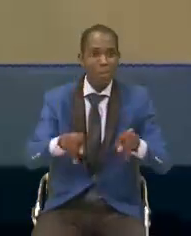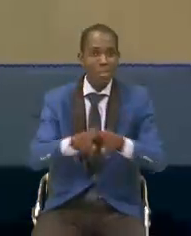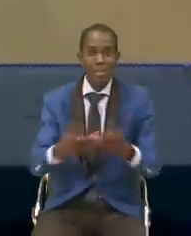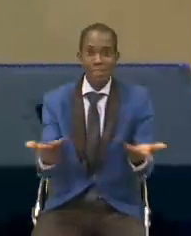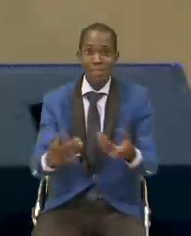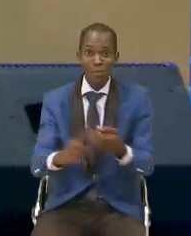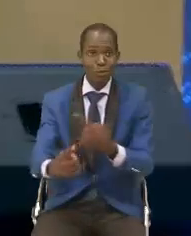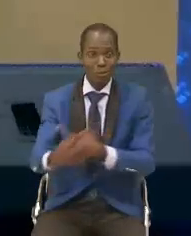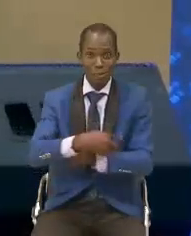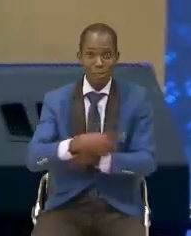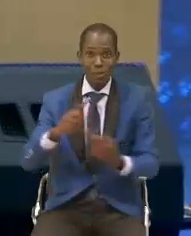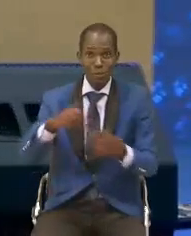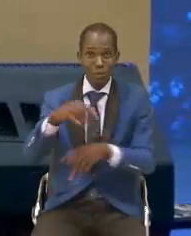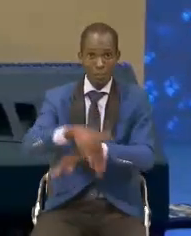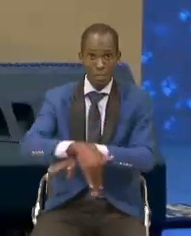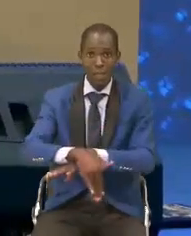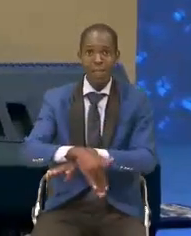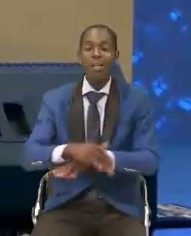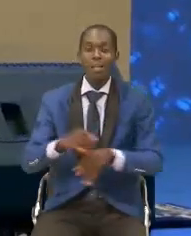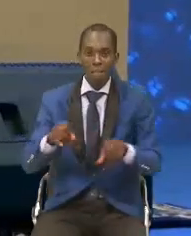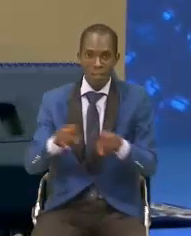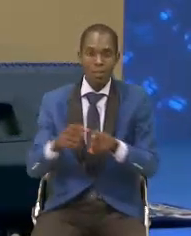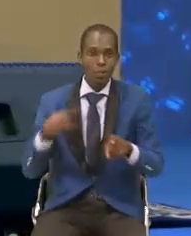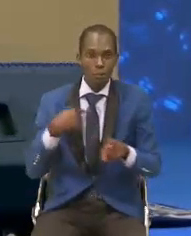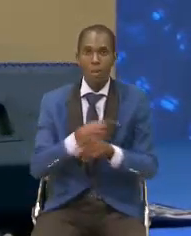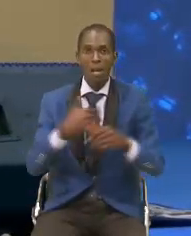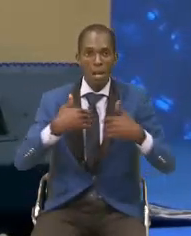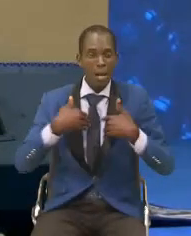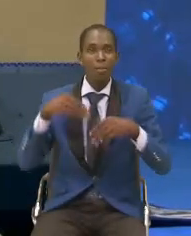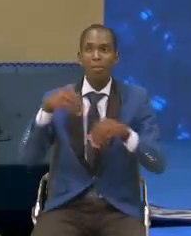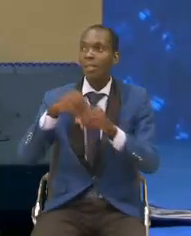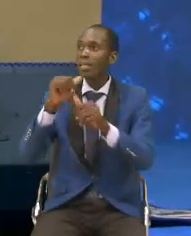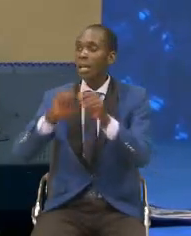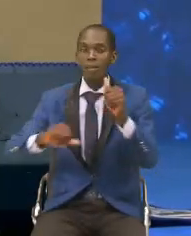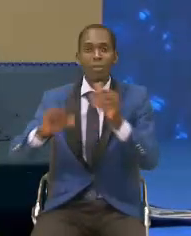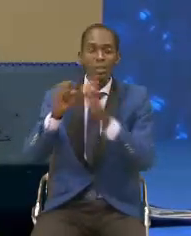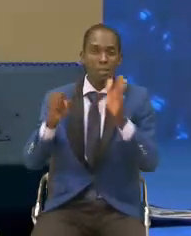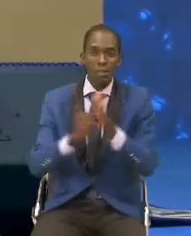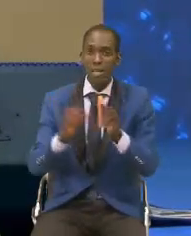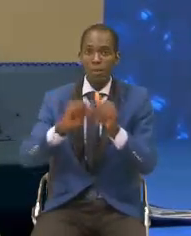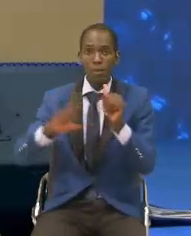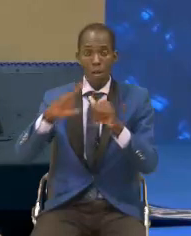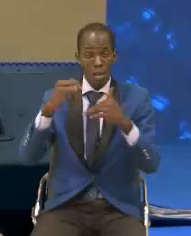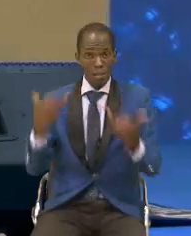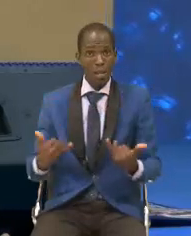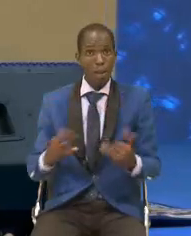that means many many people like we have here tonight like we have over there in the regions